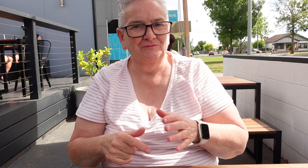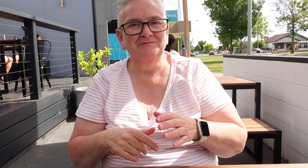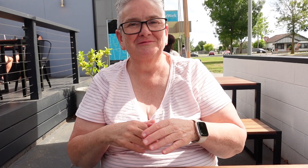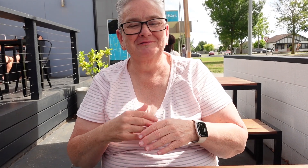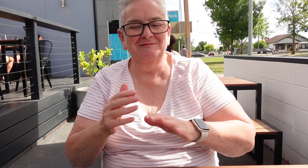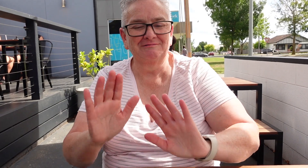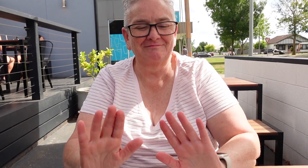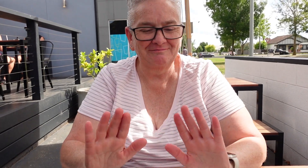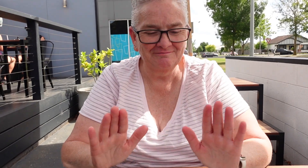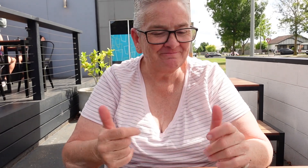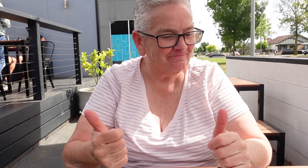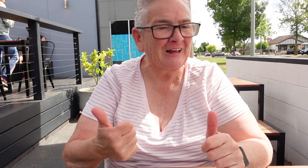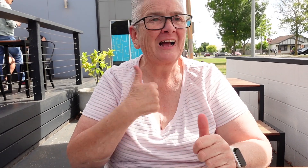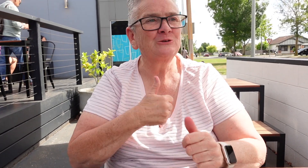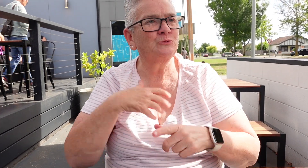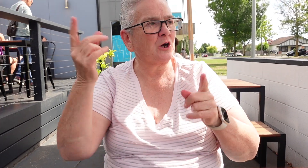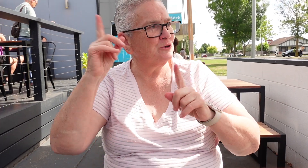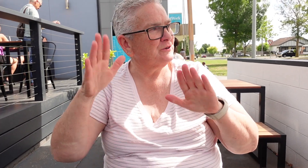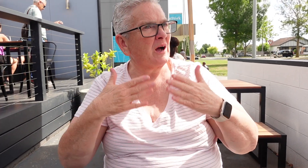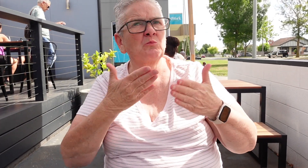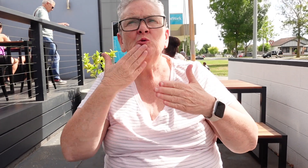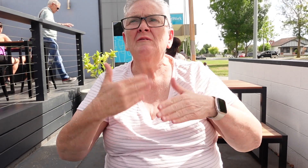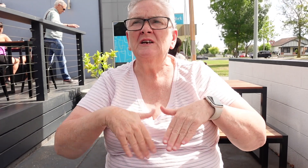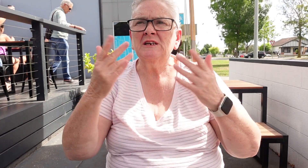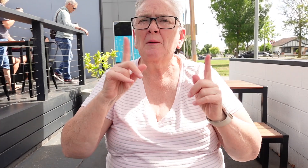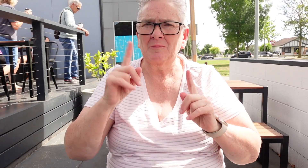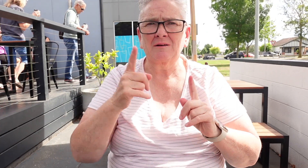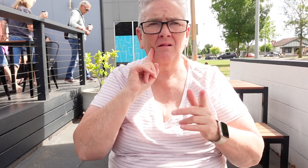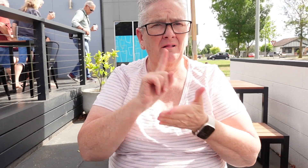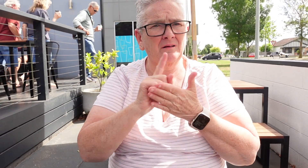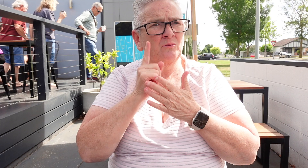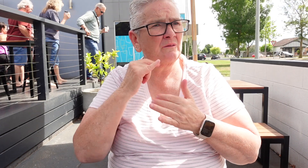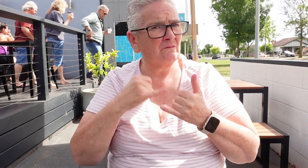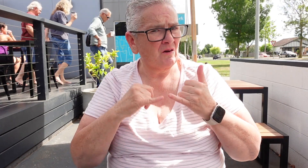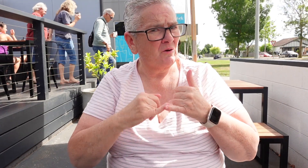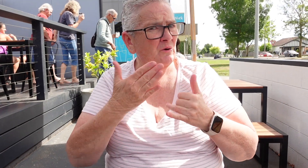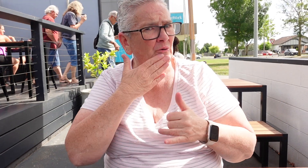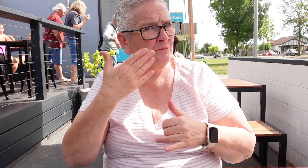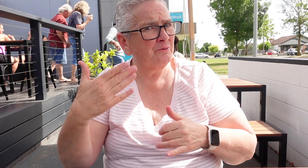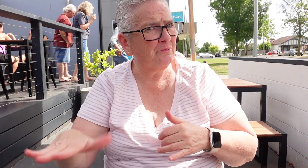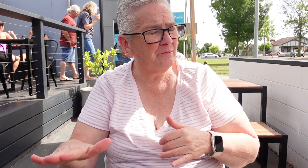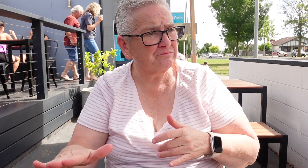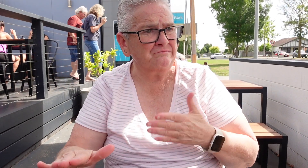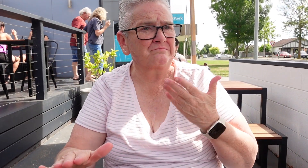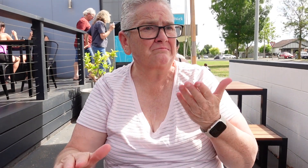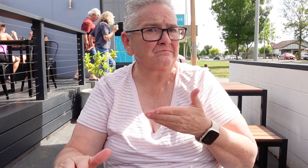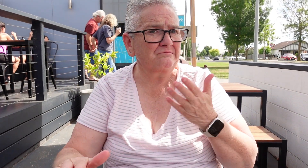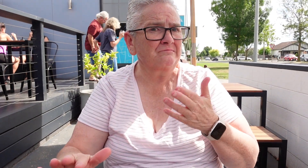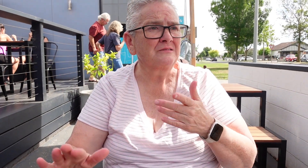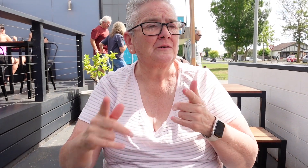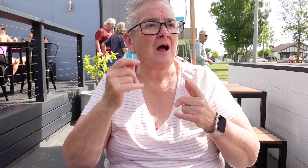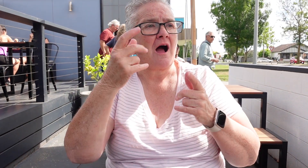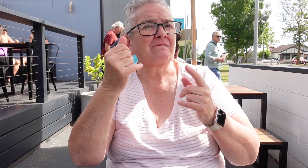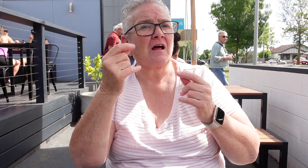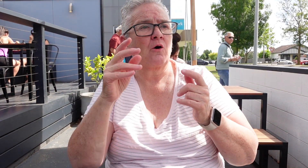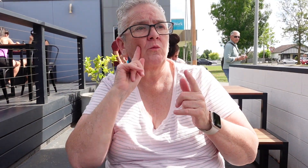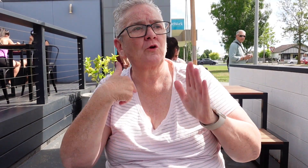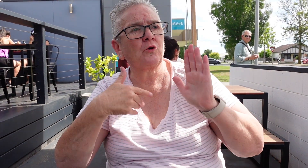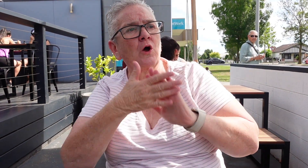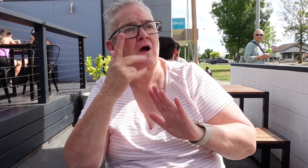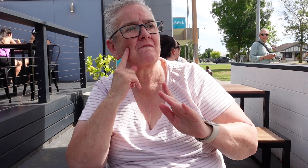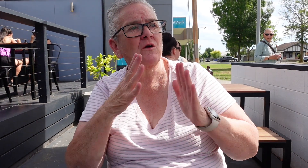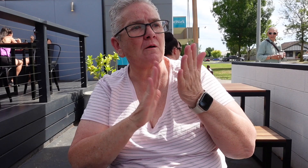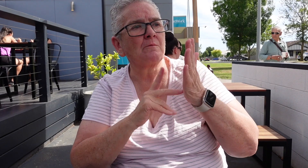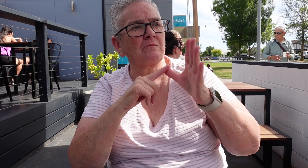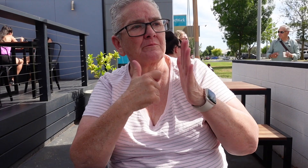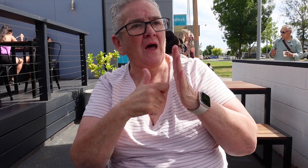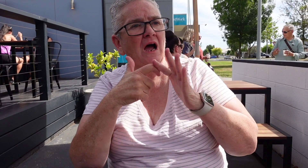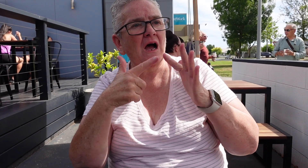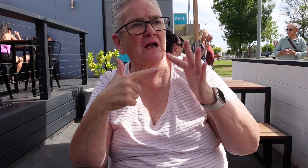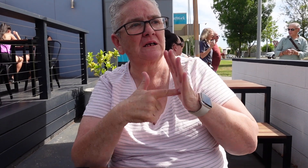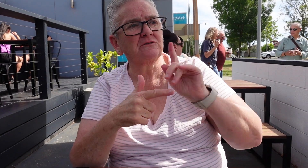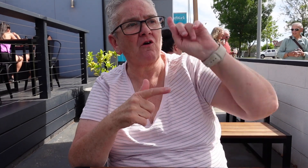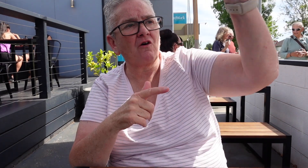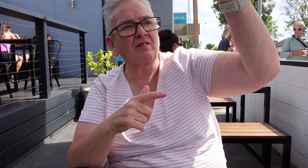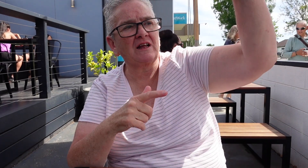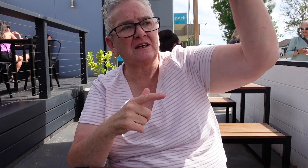Enjoy the day but later will be hot. After this, we will go to markets over there.